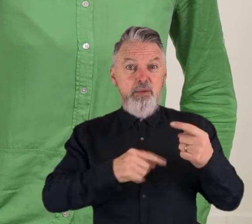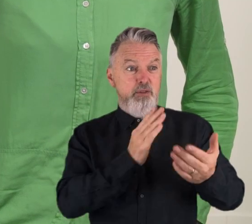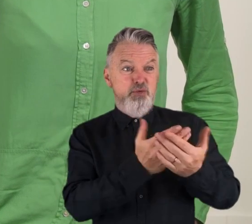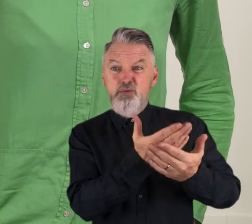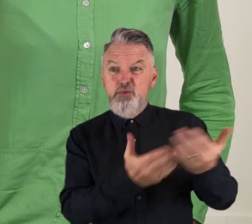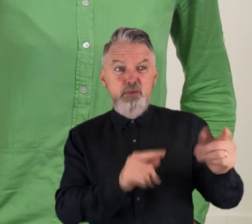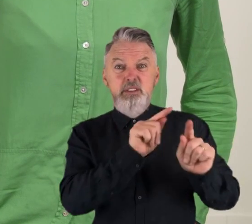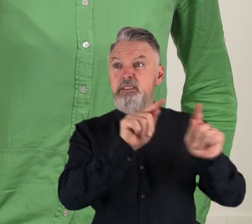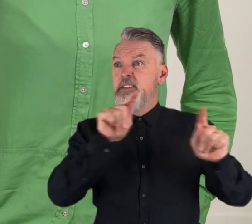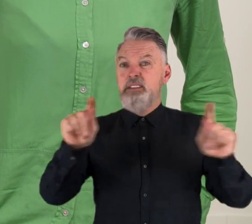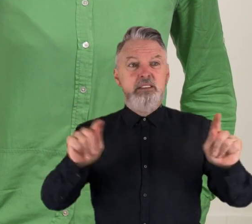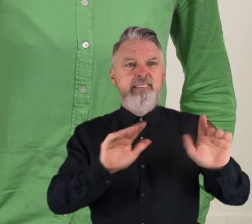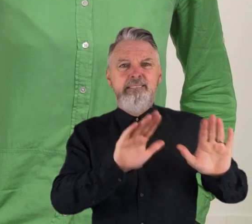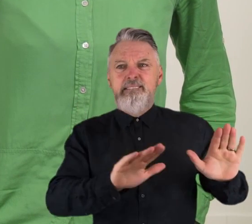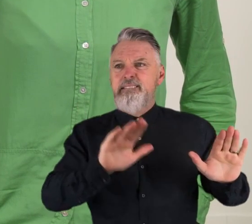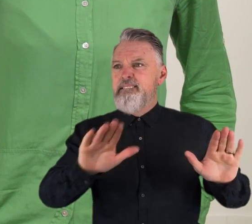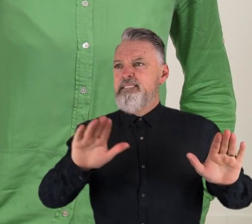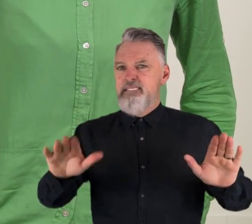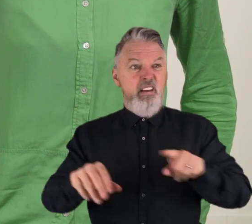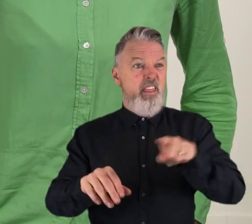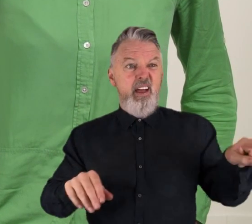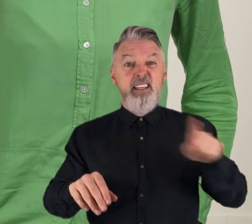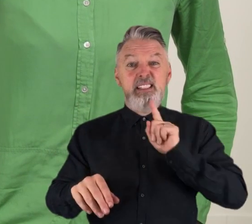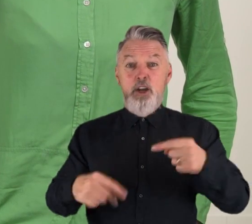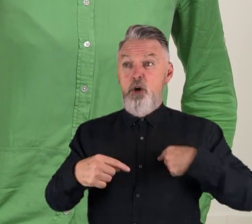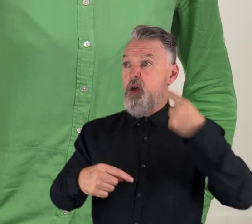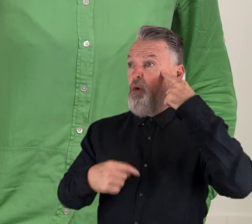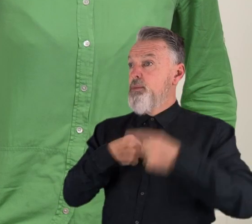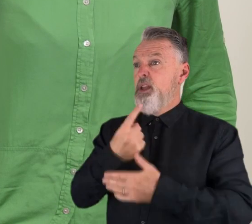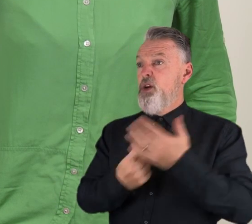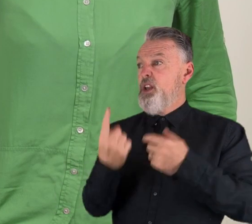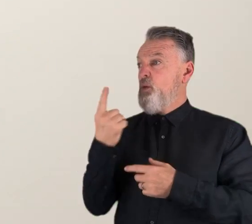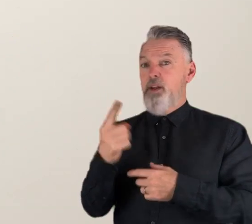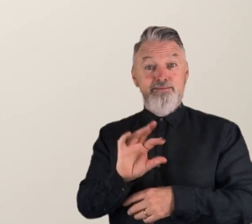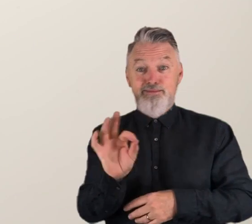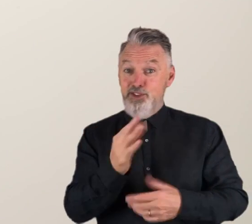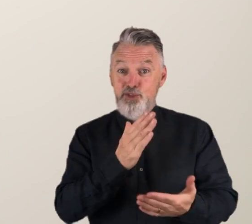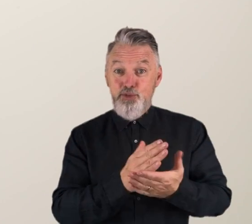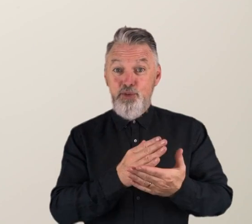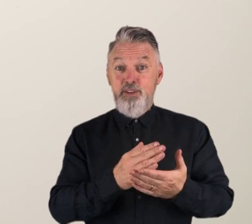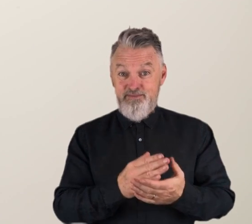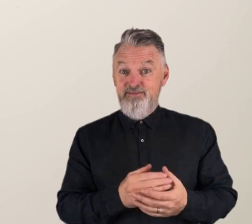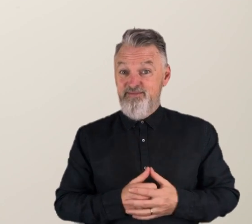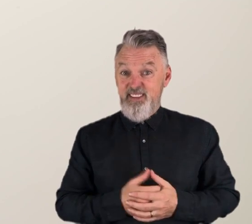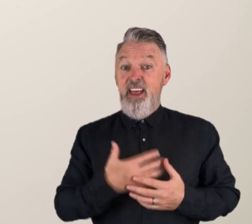over and over that ‘I thought I was the only one’. Because that’s not true. According to paediatric neurologists,